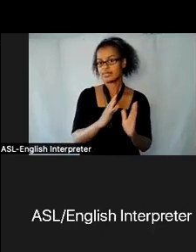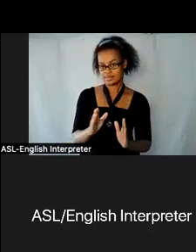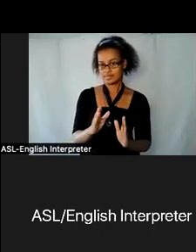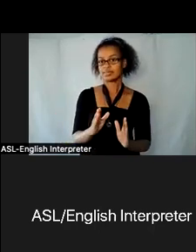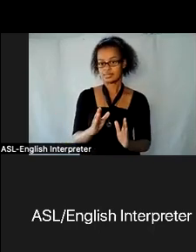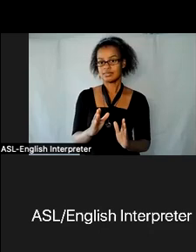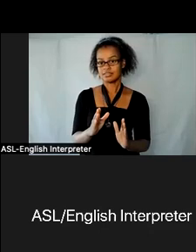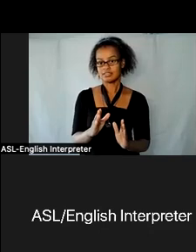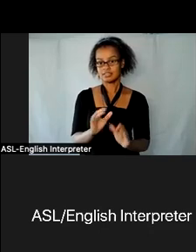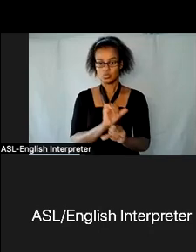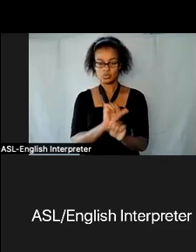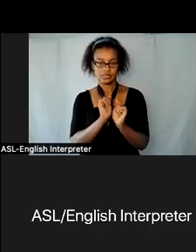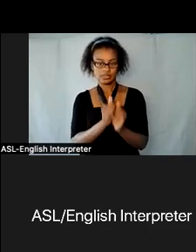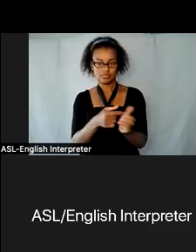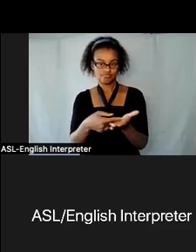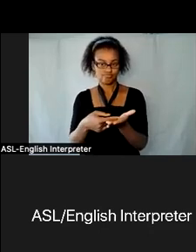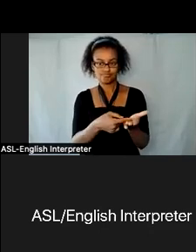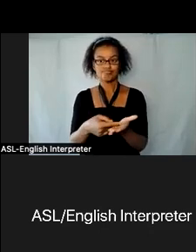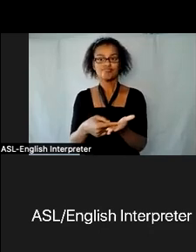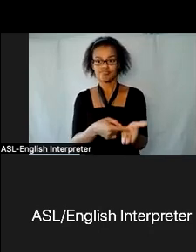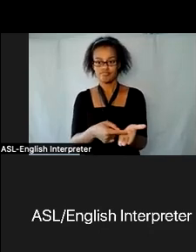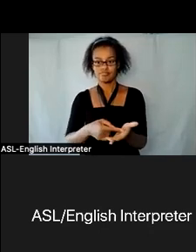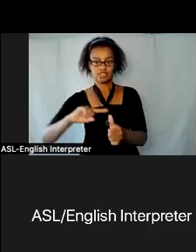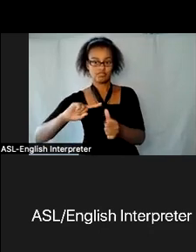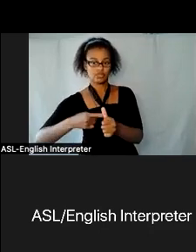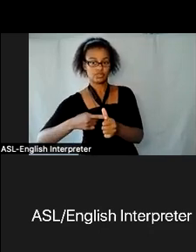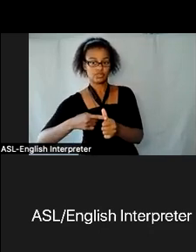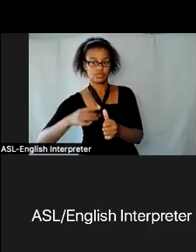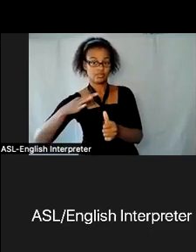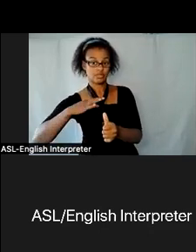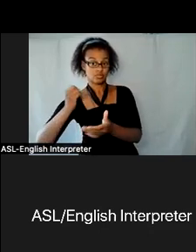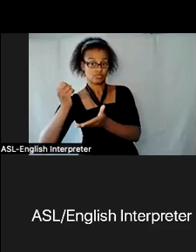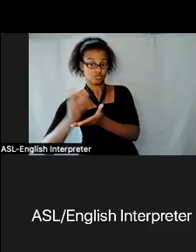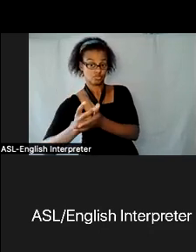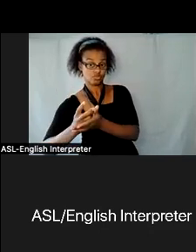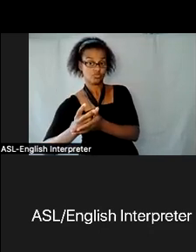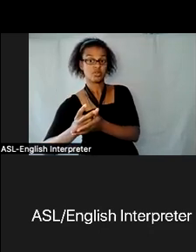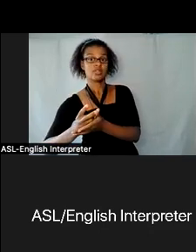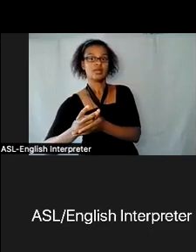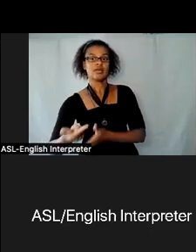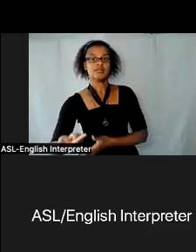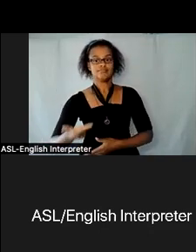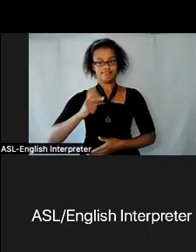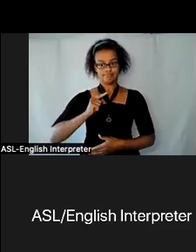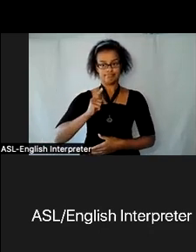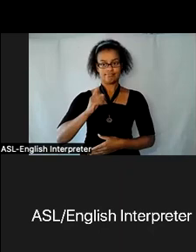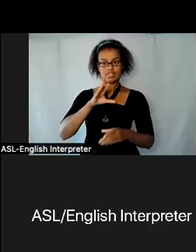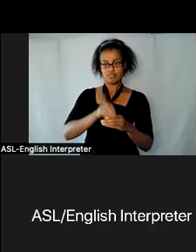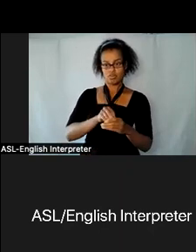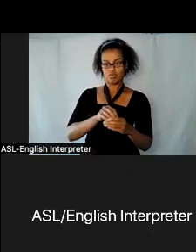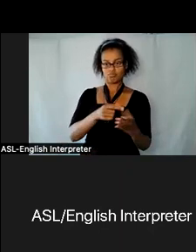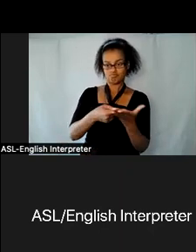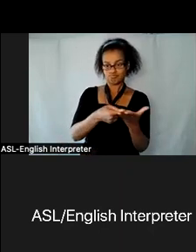So I thank you for listening, and I hope to meet beat you in 2023.